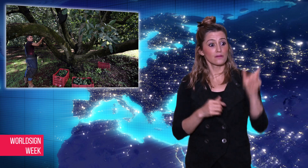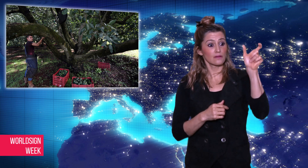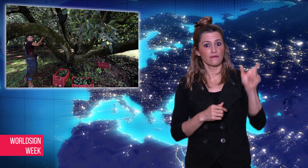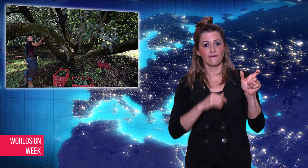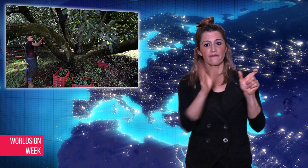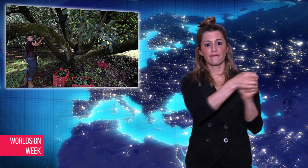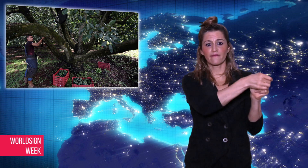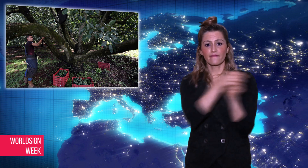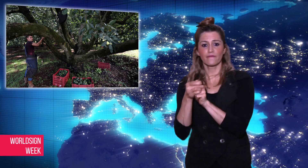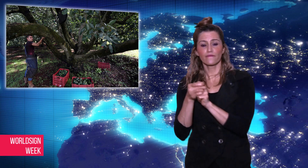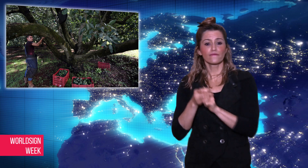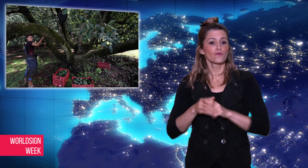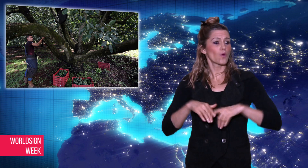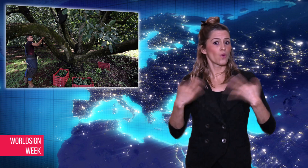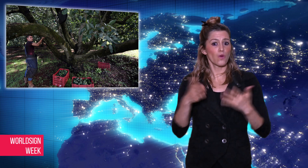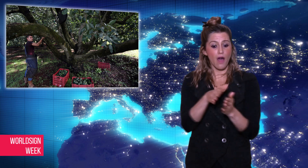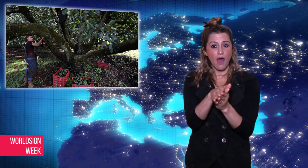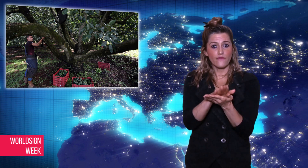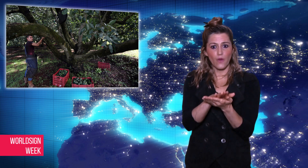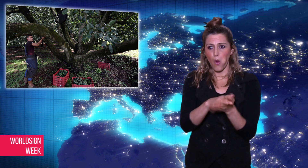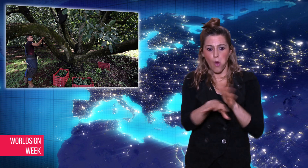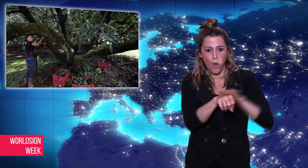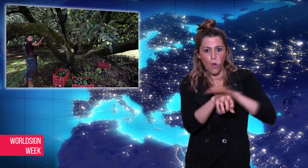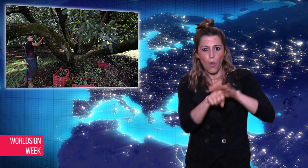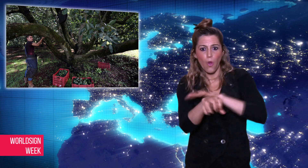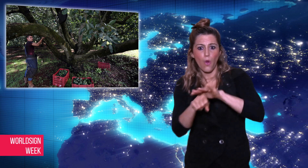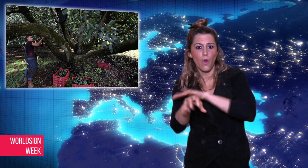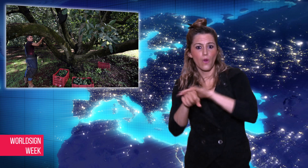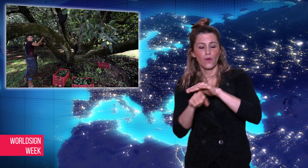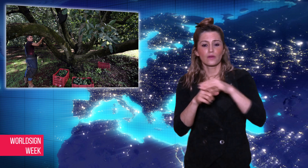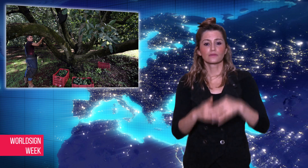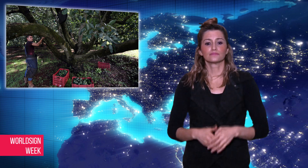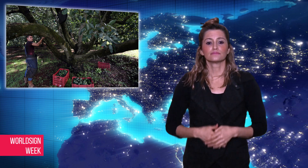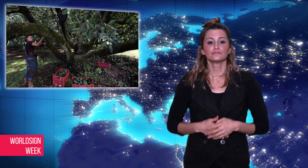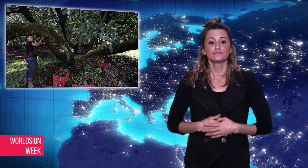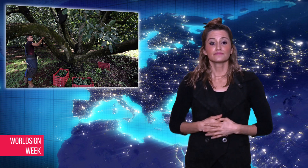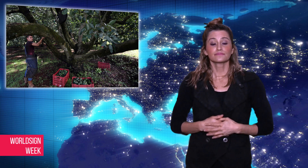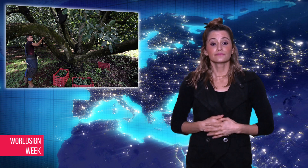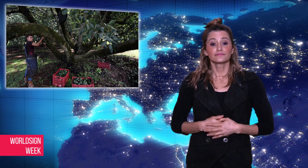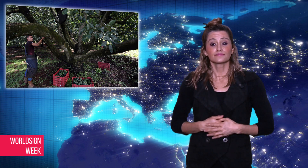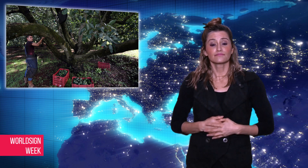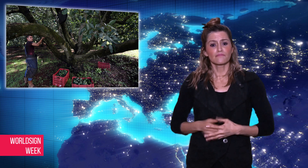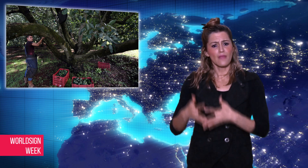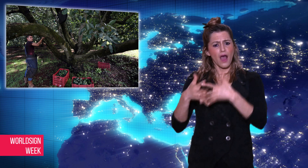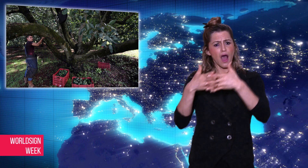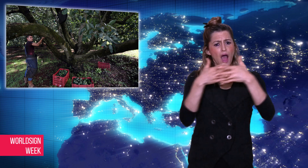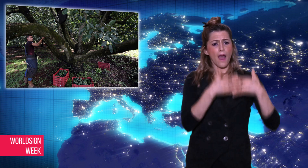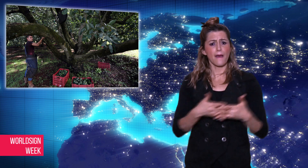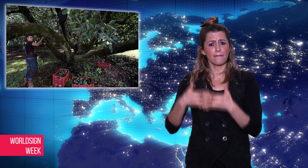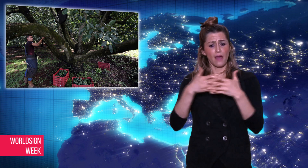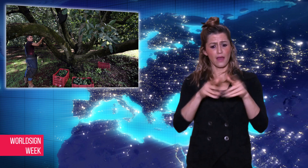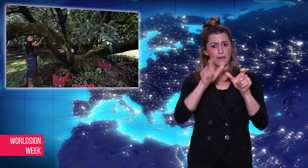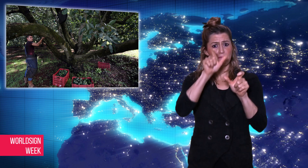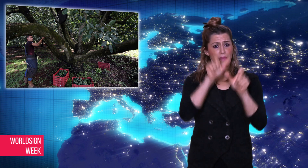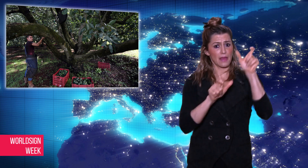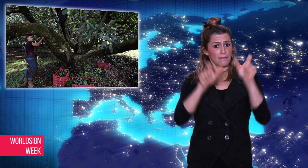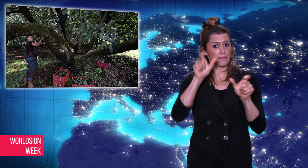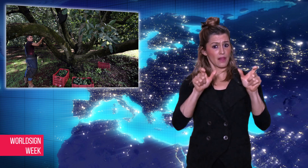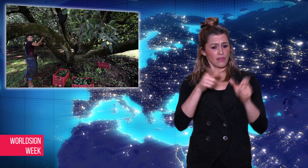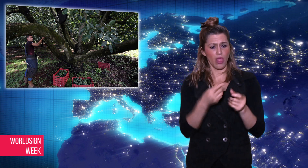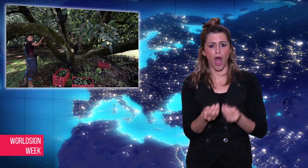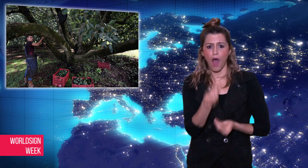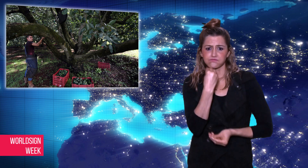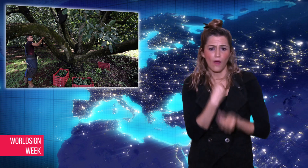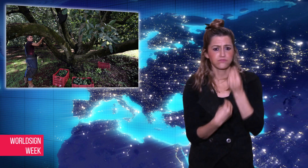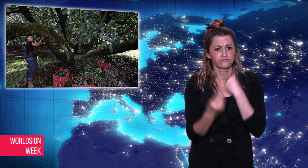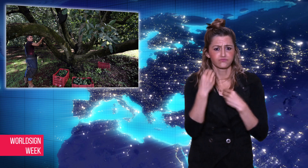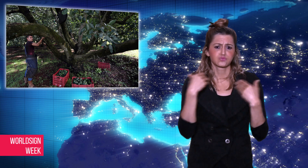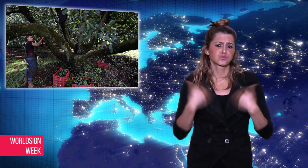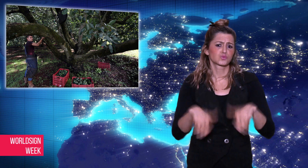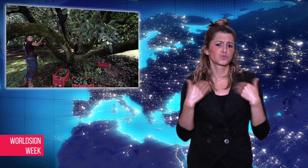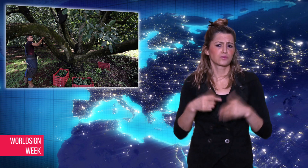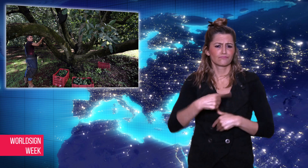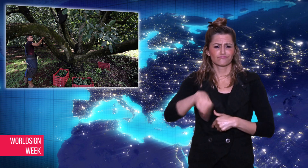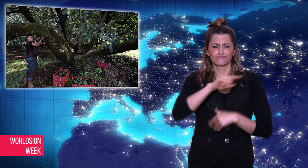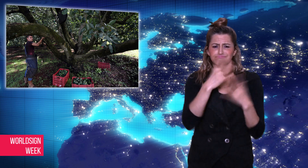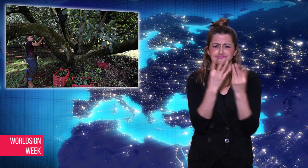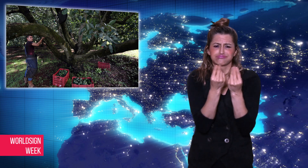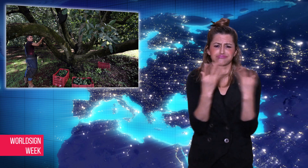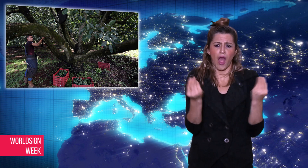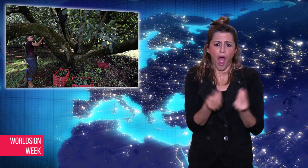The high consumption of avocados by US consumers is